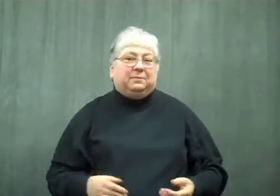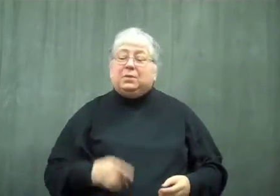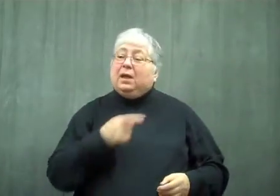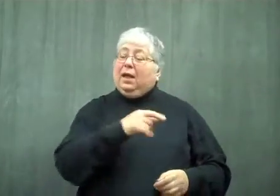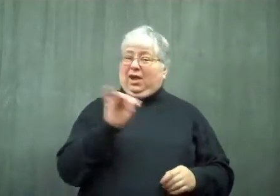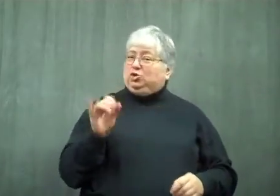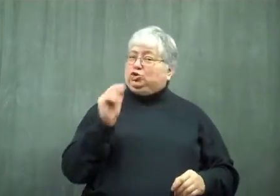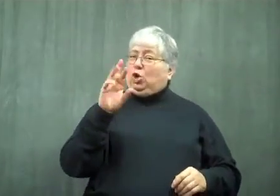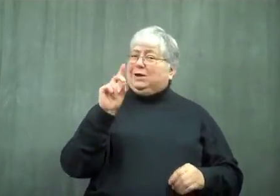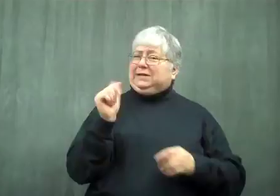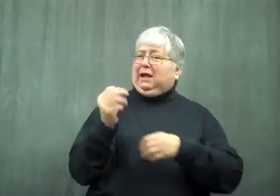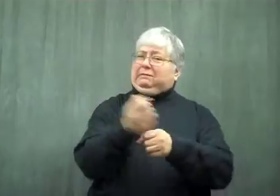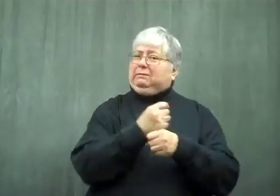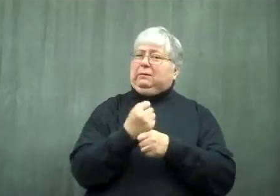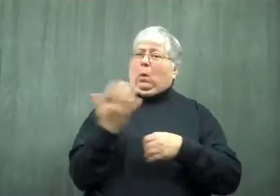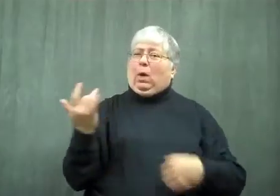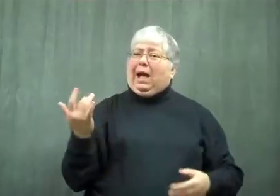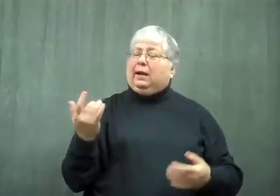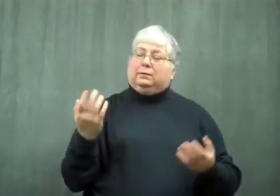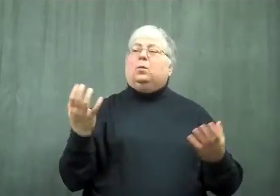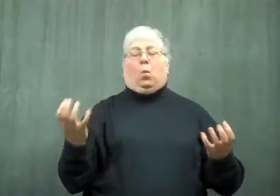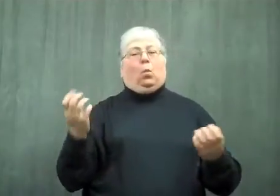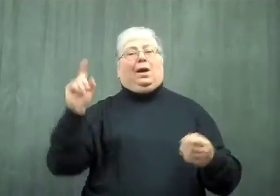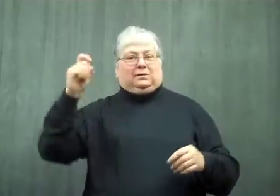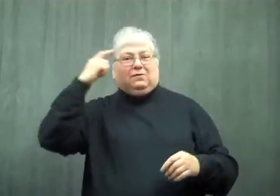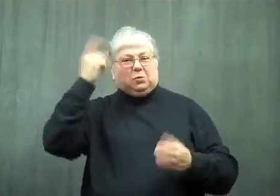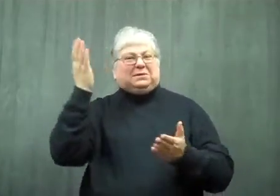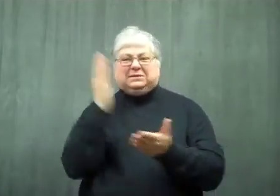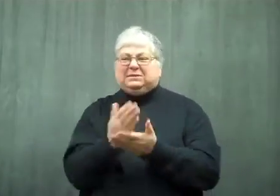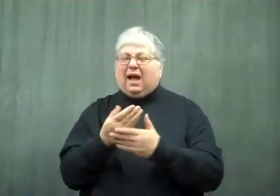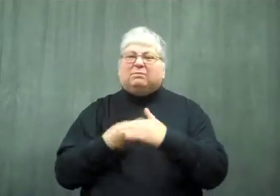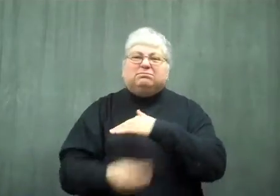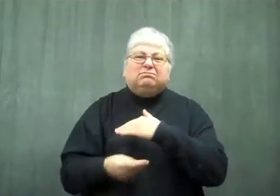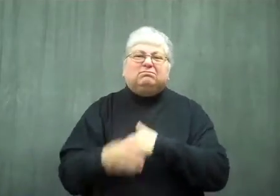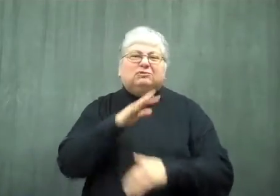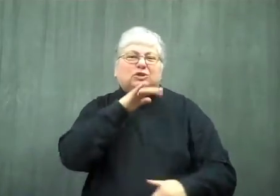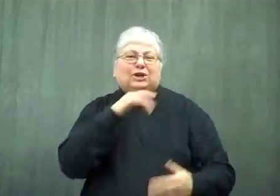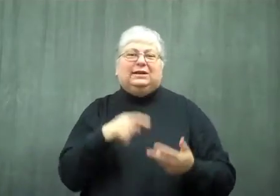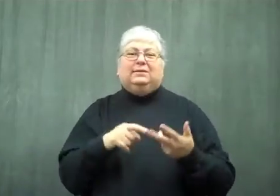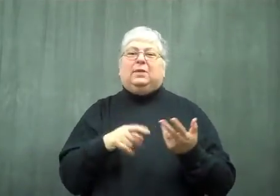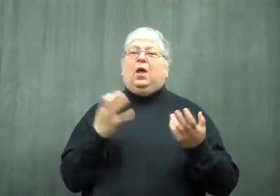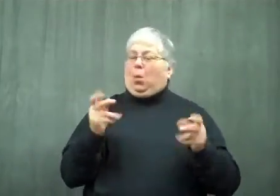The Jordanian protesters wanted an end to government corruption,